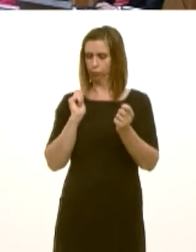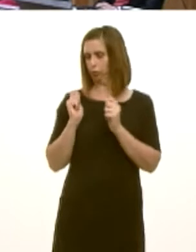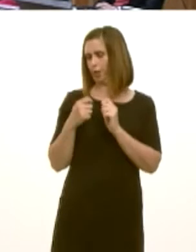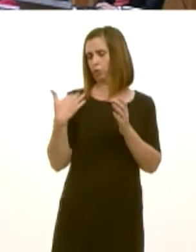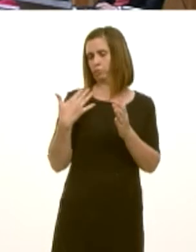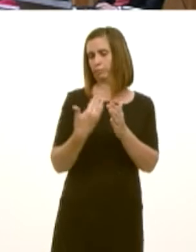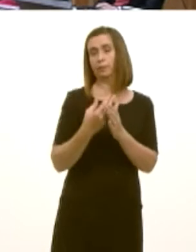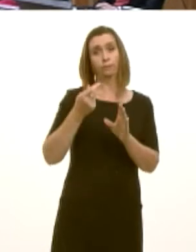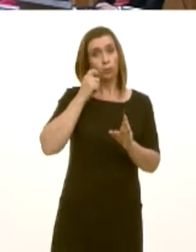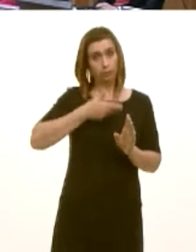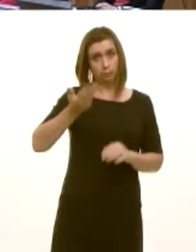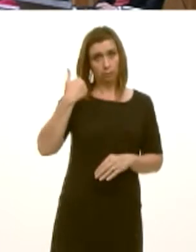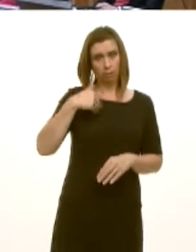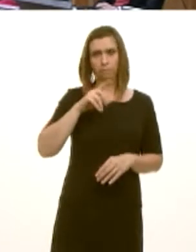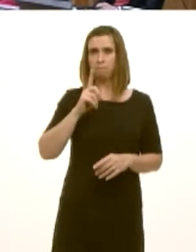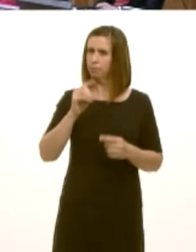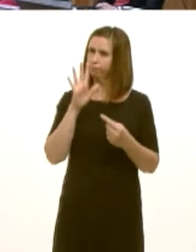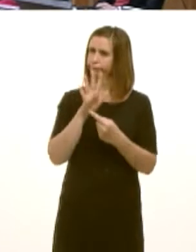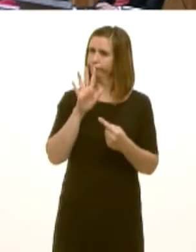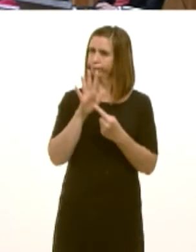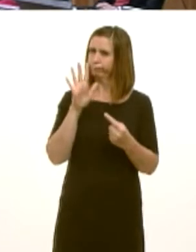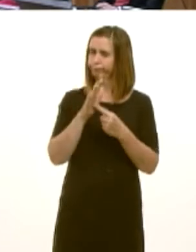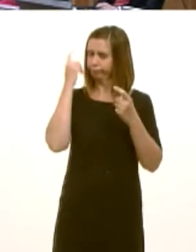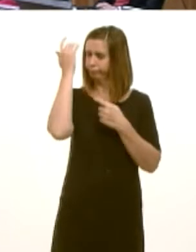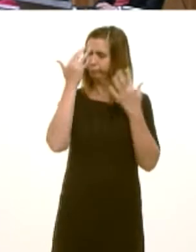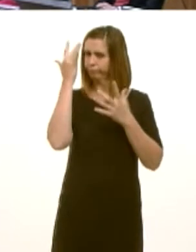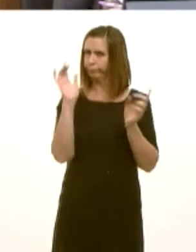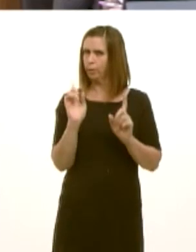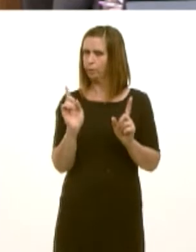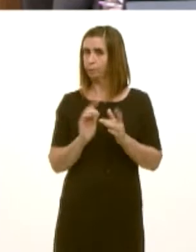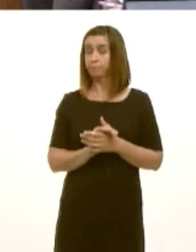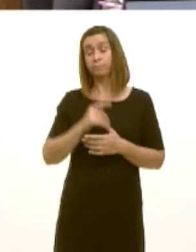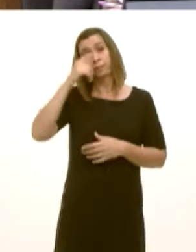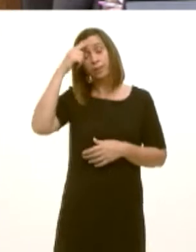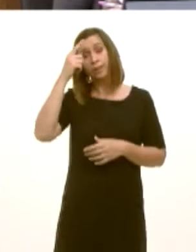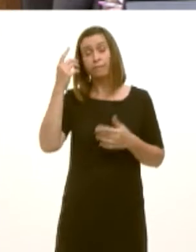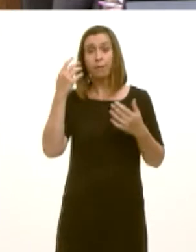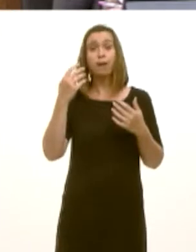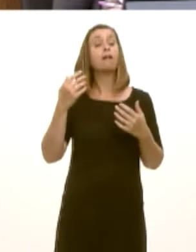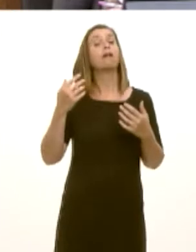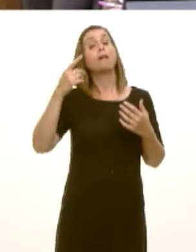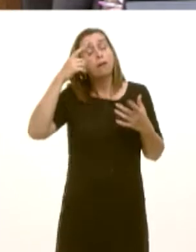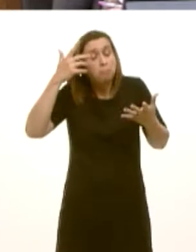But, the fundamental question is this: if there is a call made for the helicopter, who